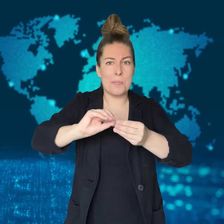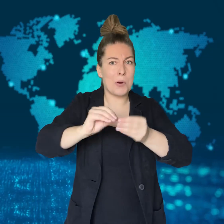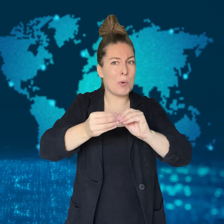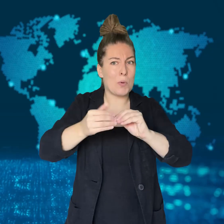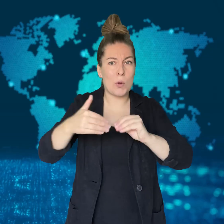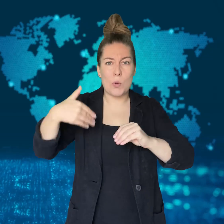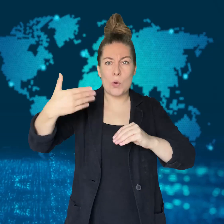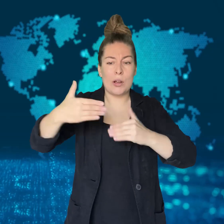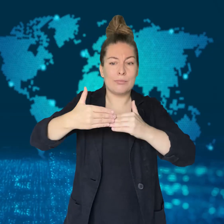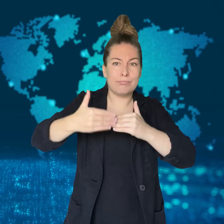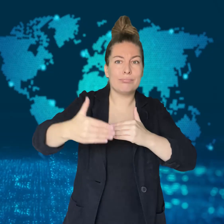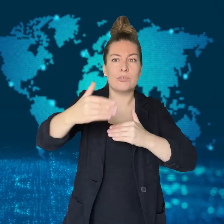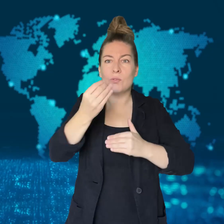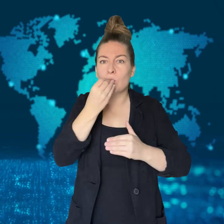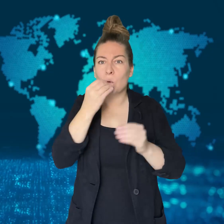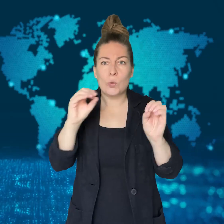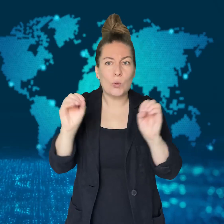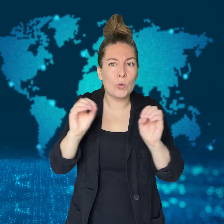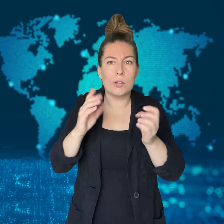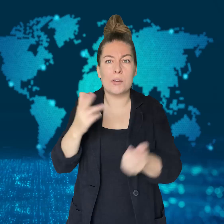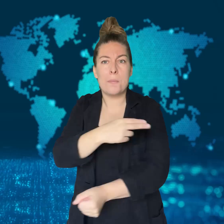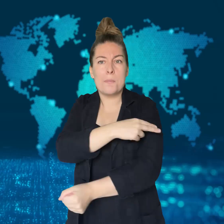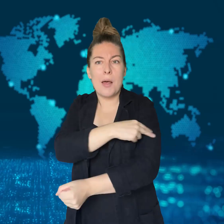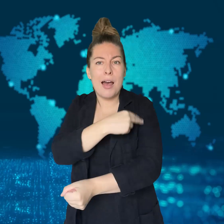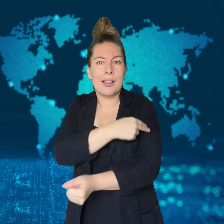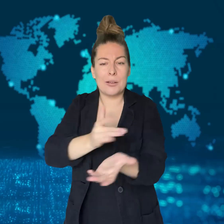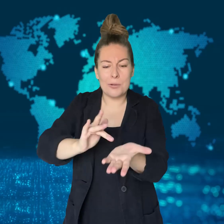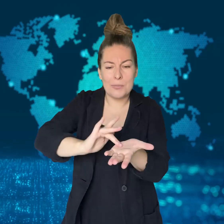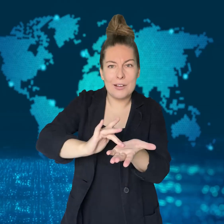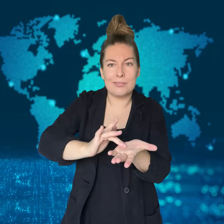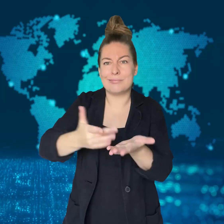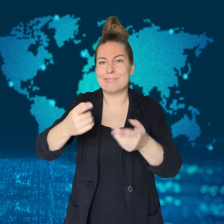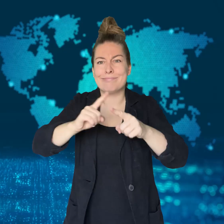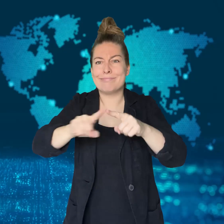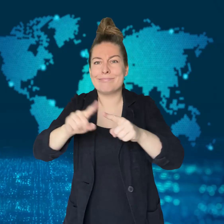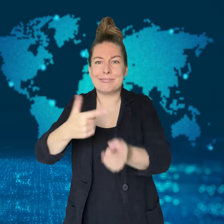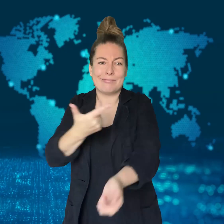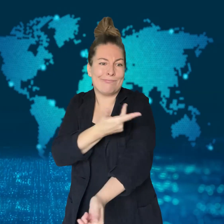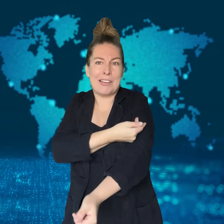A UN refugee agency has warned of disastrous shortages of